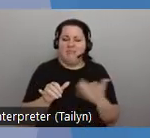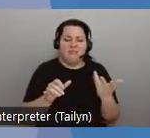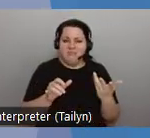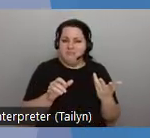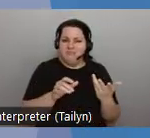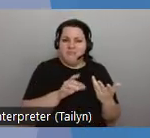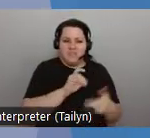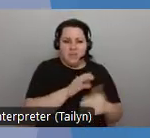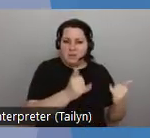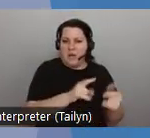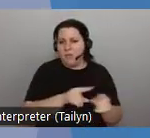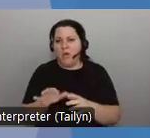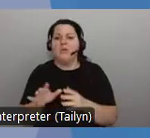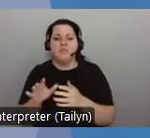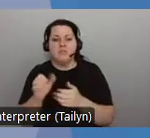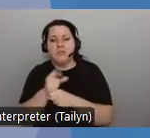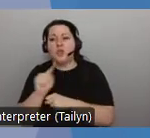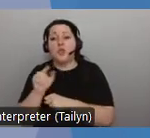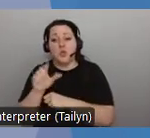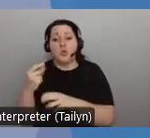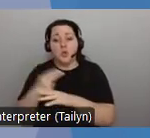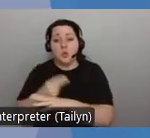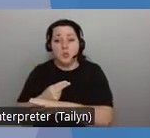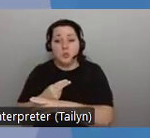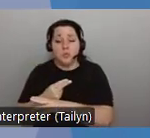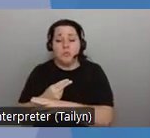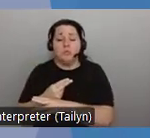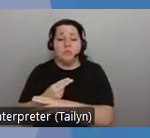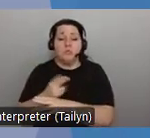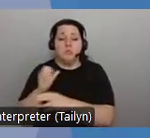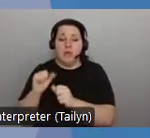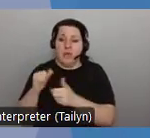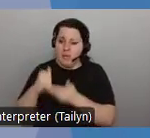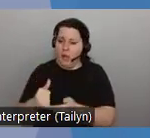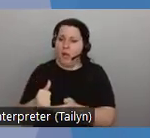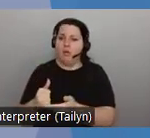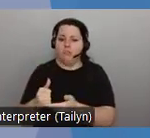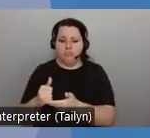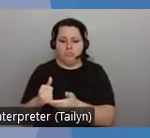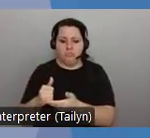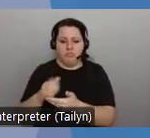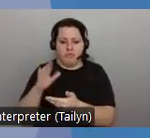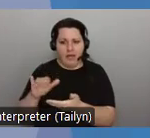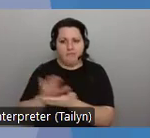of practice with them and using the tools it should be just as easy as creating a document in any other format,